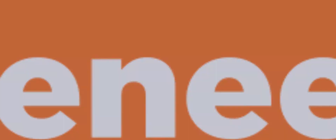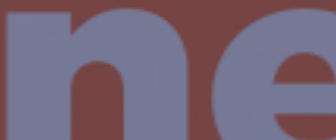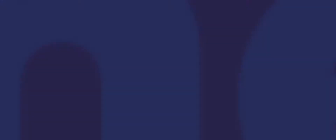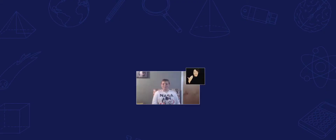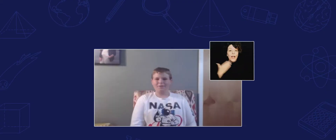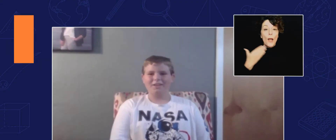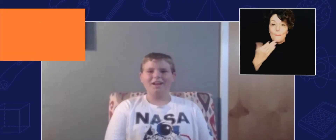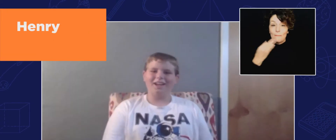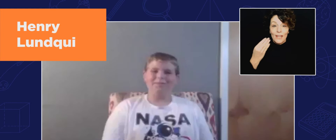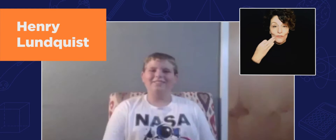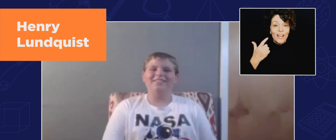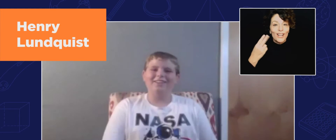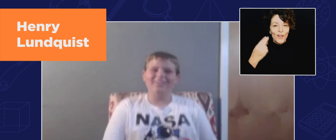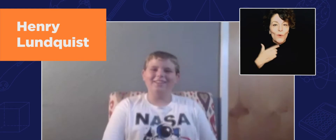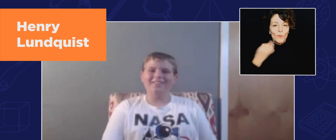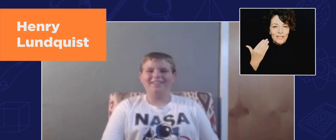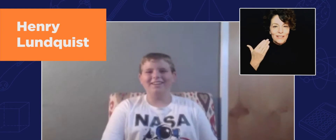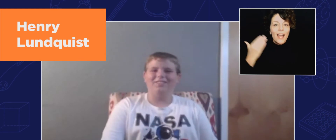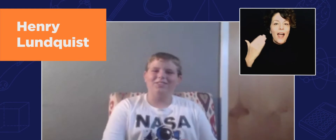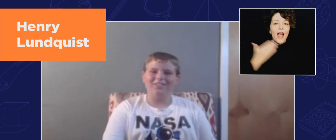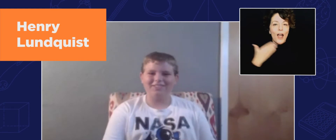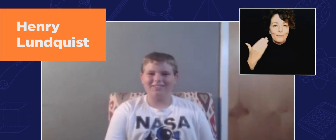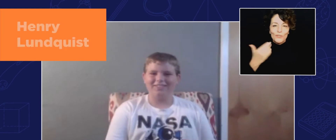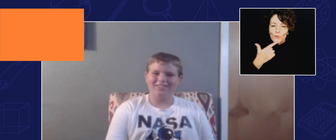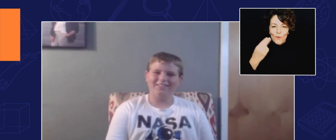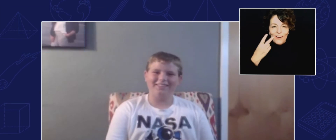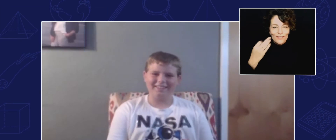I'm Henry Lundquist and I'm 12 years old.